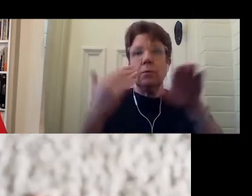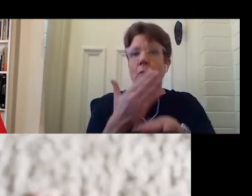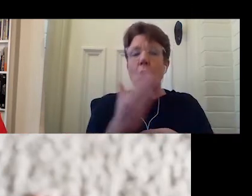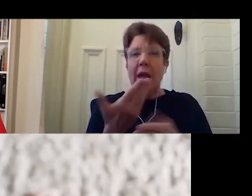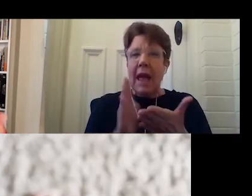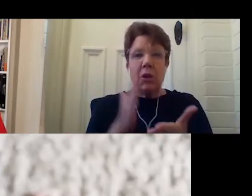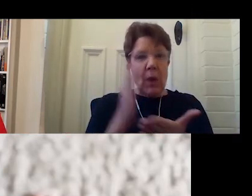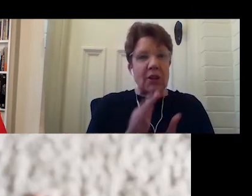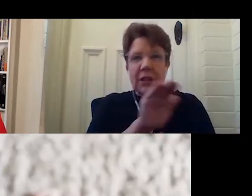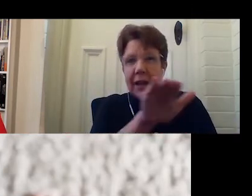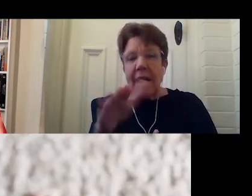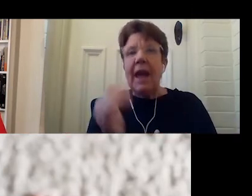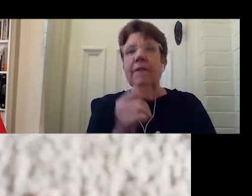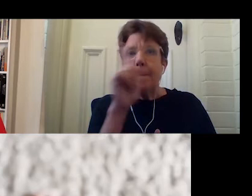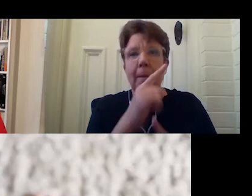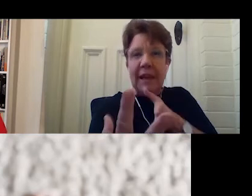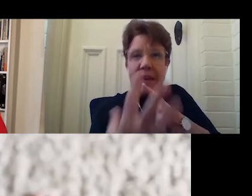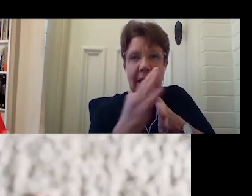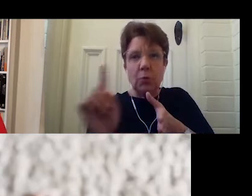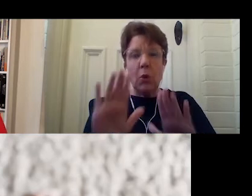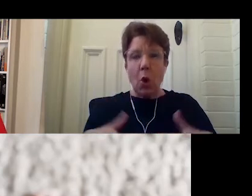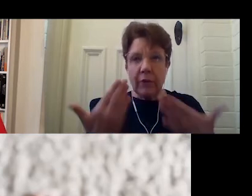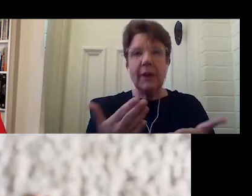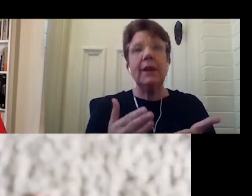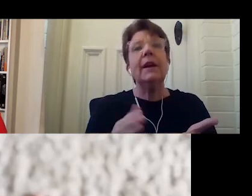offering, give you money, give you funding, buy your tickets?again --